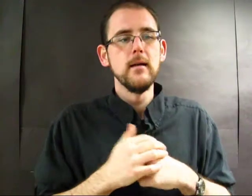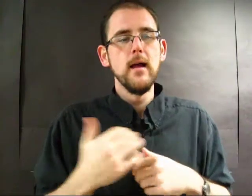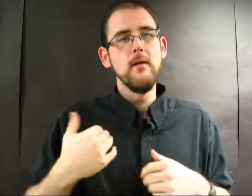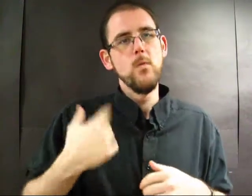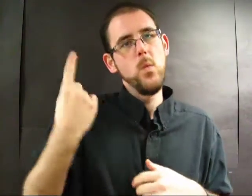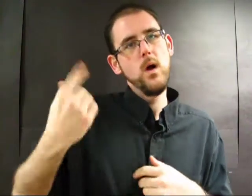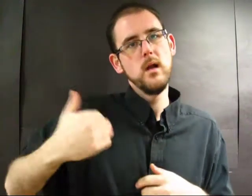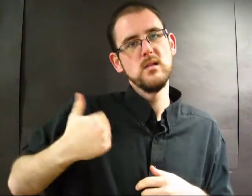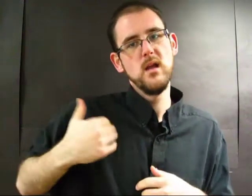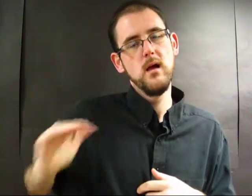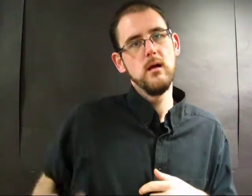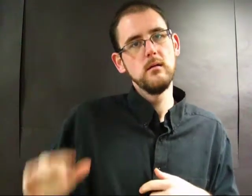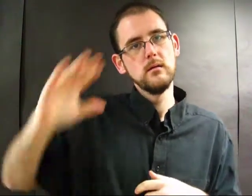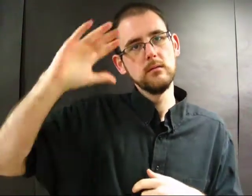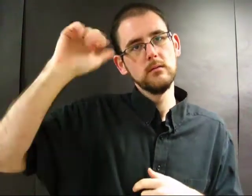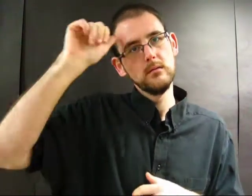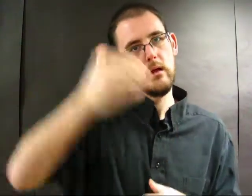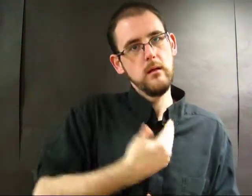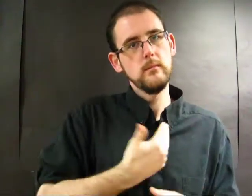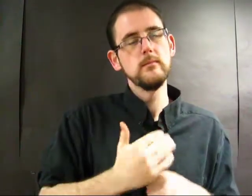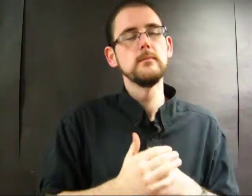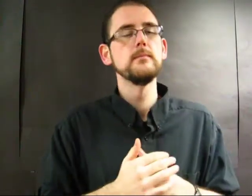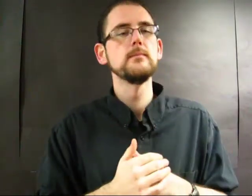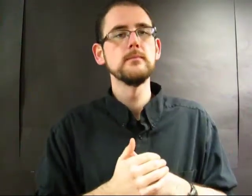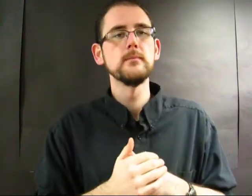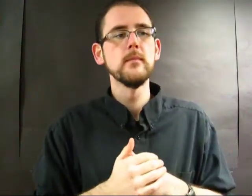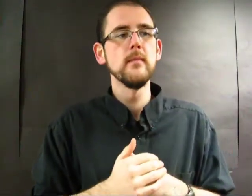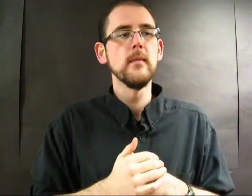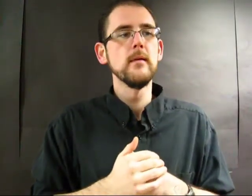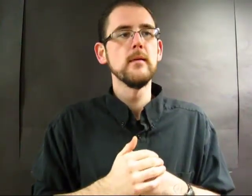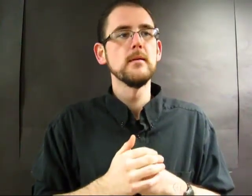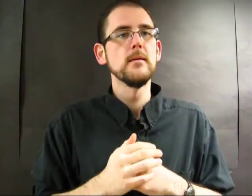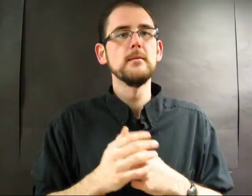including a young son.